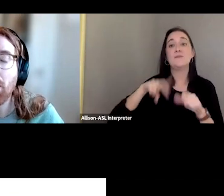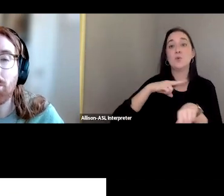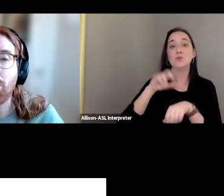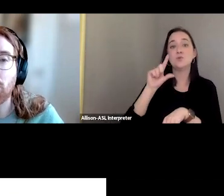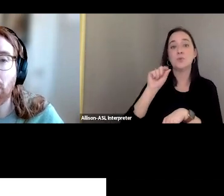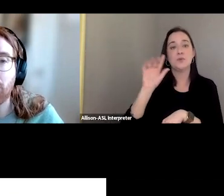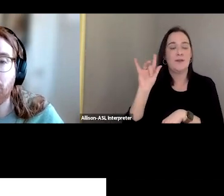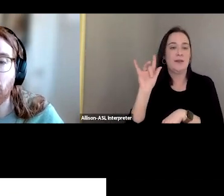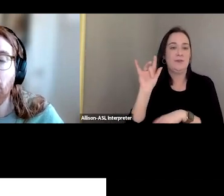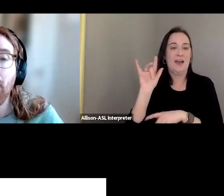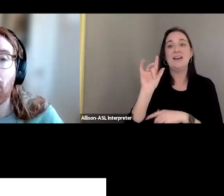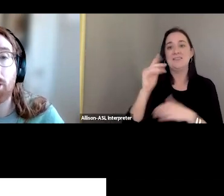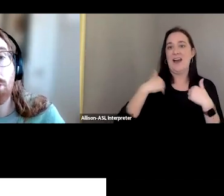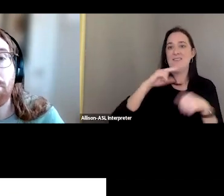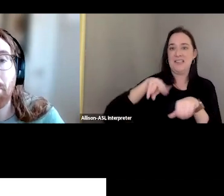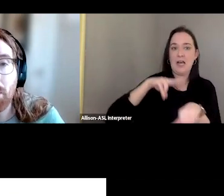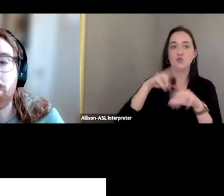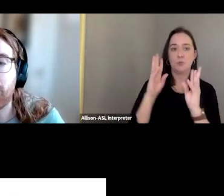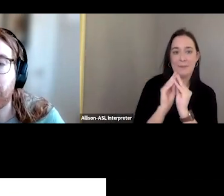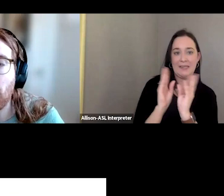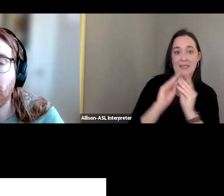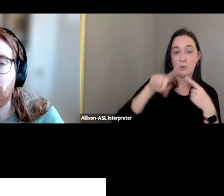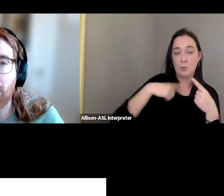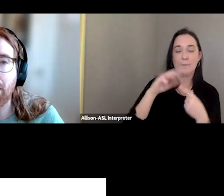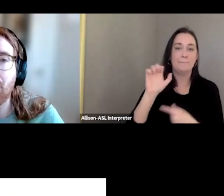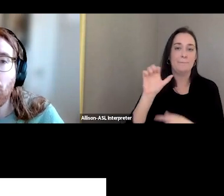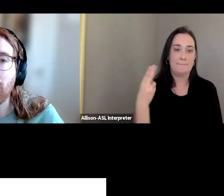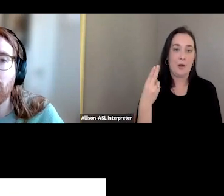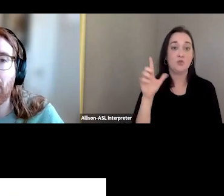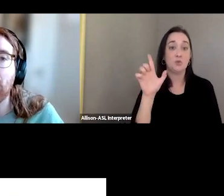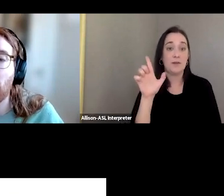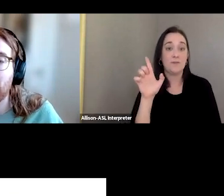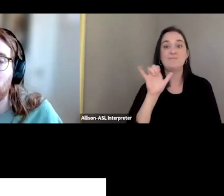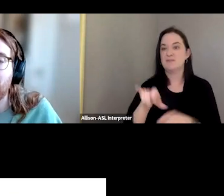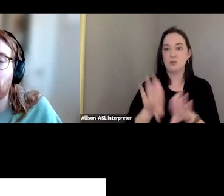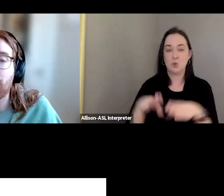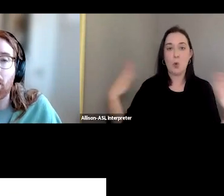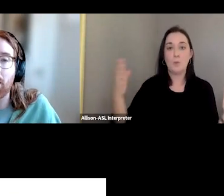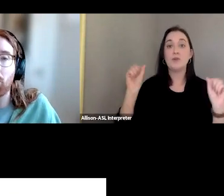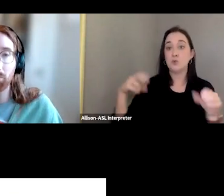20th through the 23rd. The call for proposals is open for that, is open for that and will be closing on Friday.